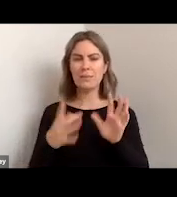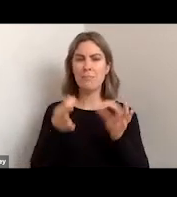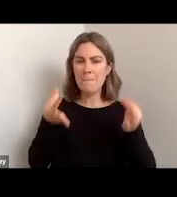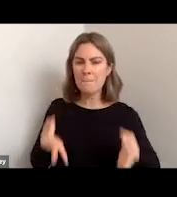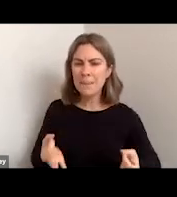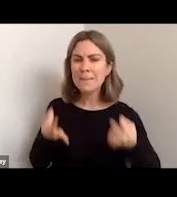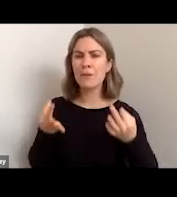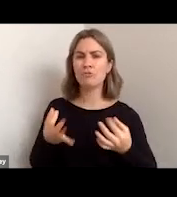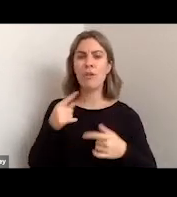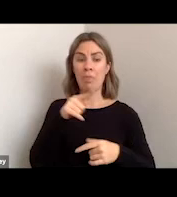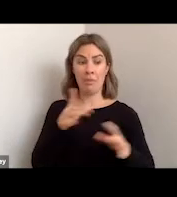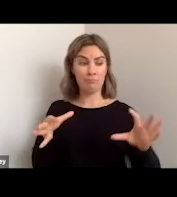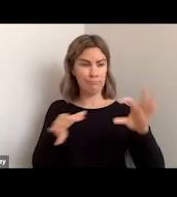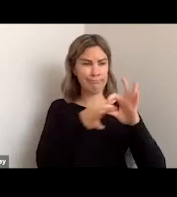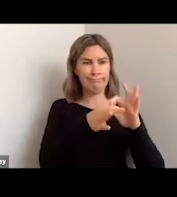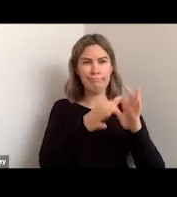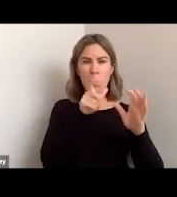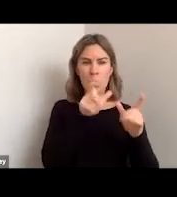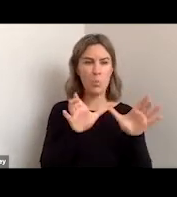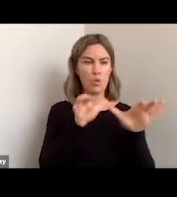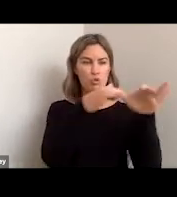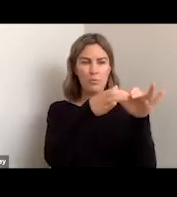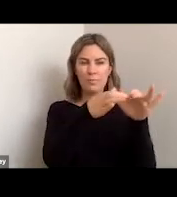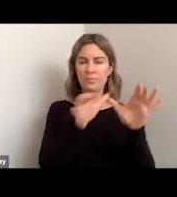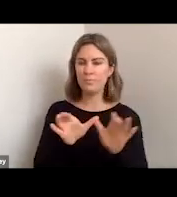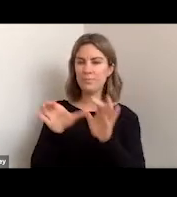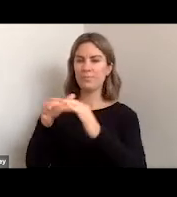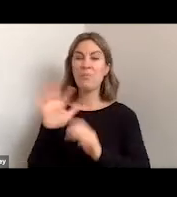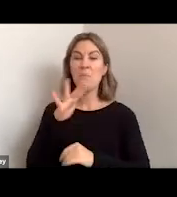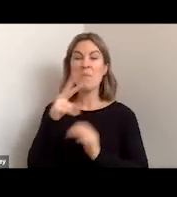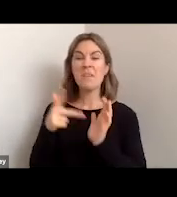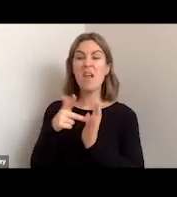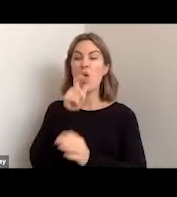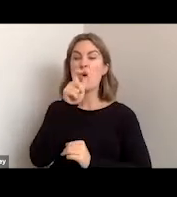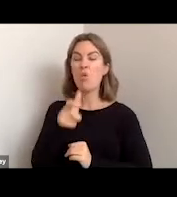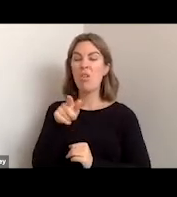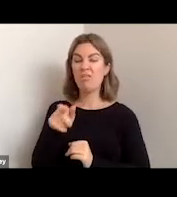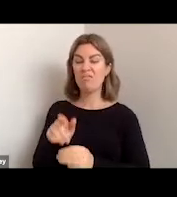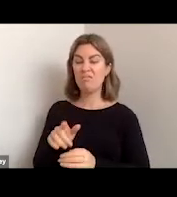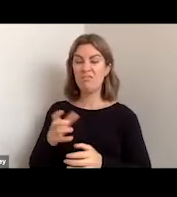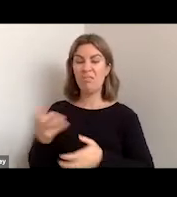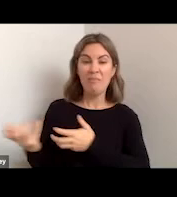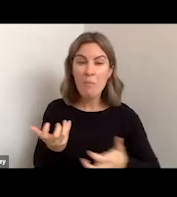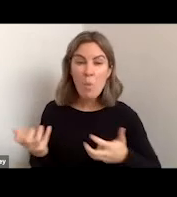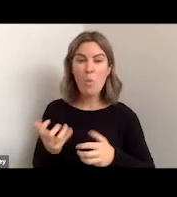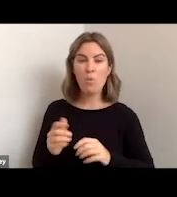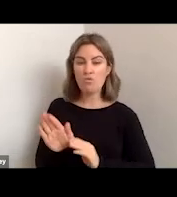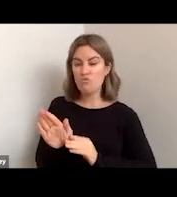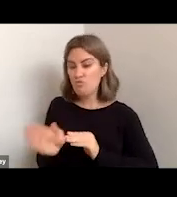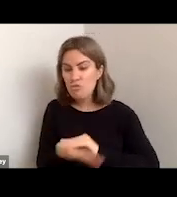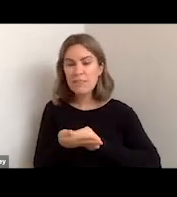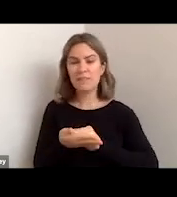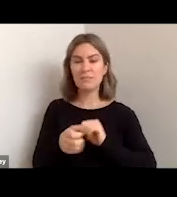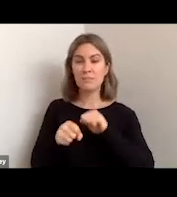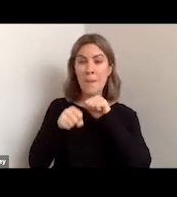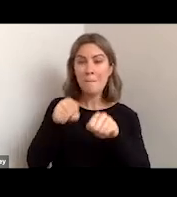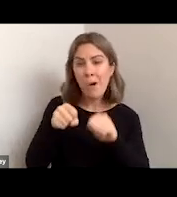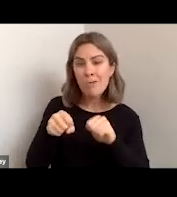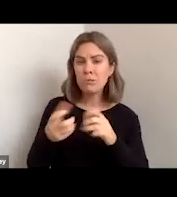Anything one might be footy, cricket and boxing? - you